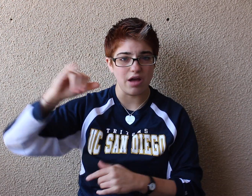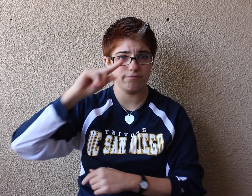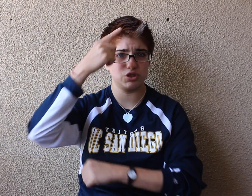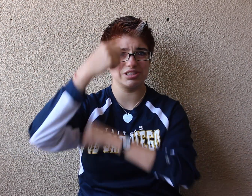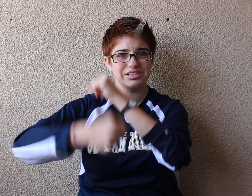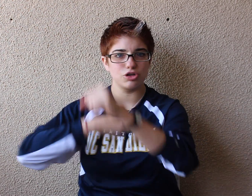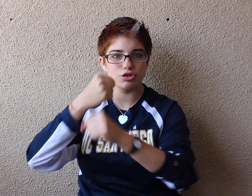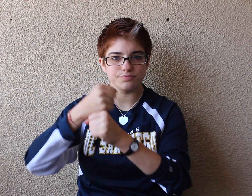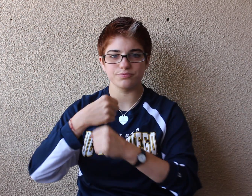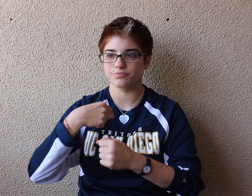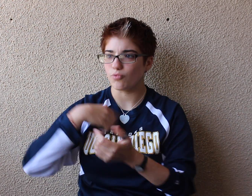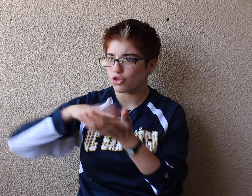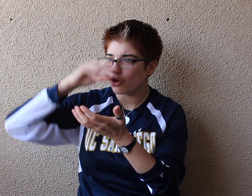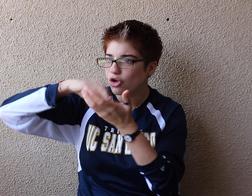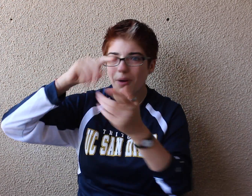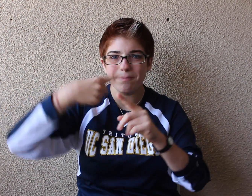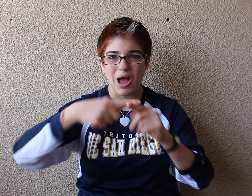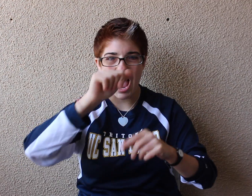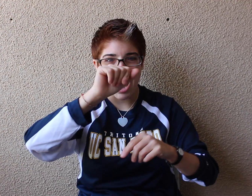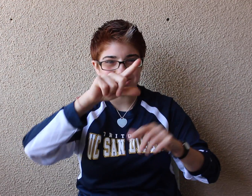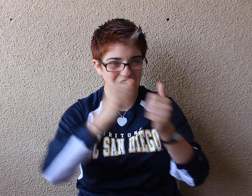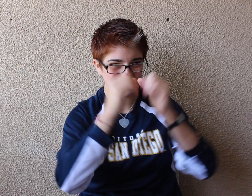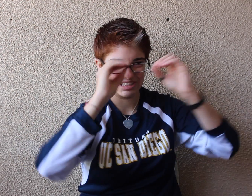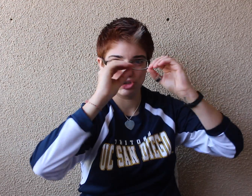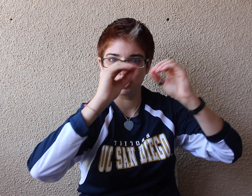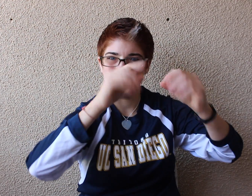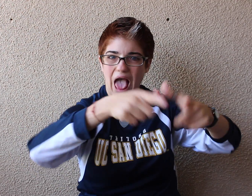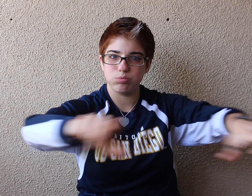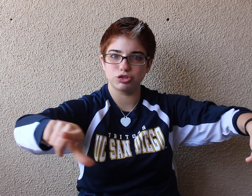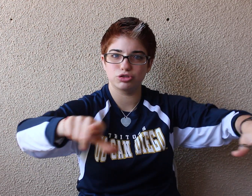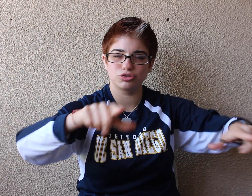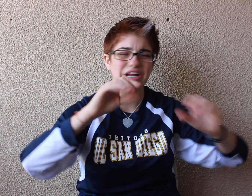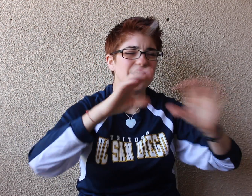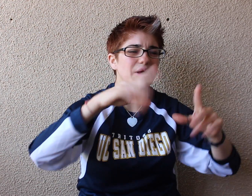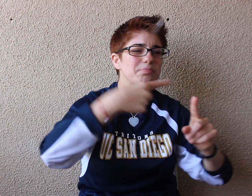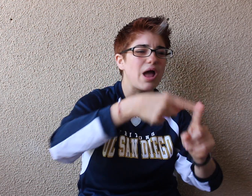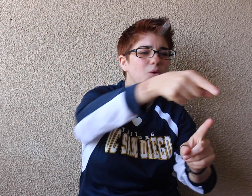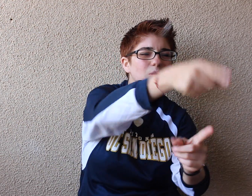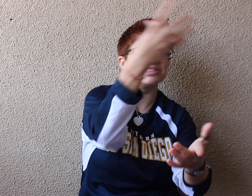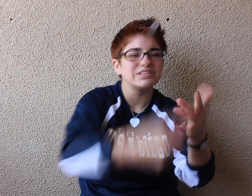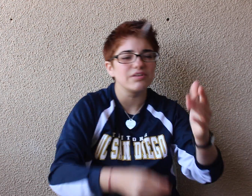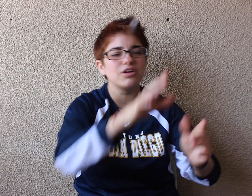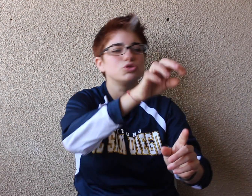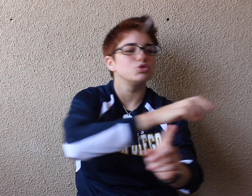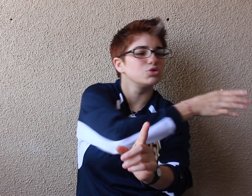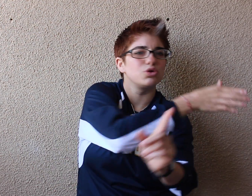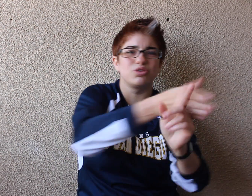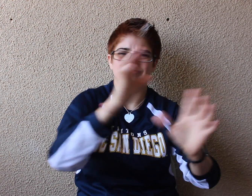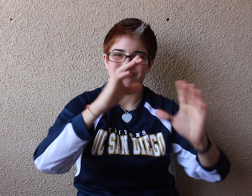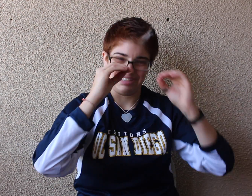I spent the first year learning about how to teach languages to D/HH children without focusing on their hearing loss or about how/when they became Deaf.